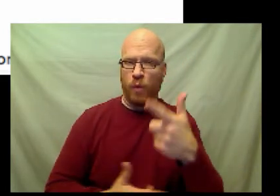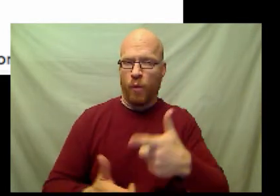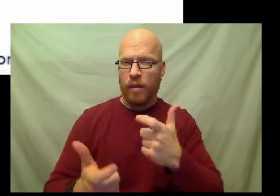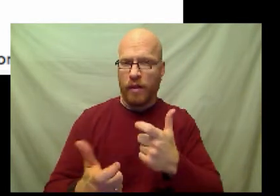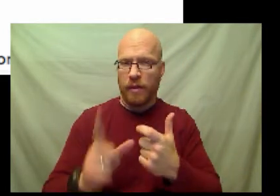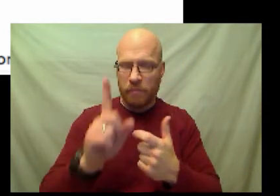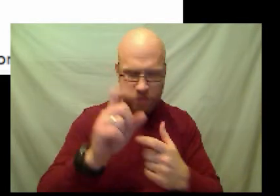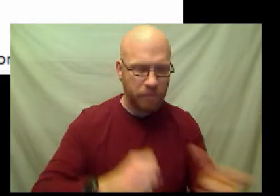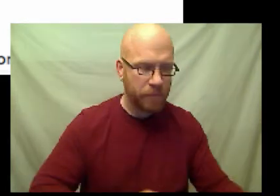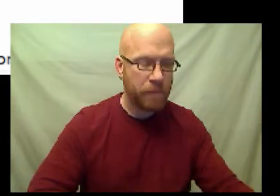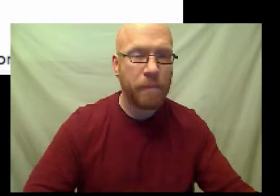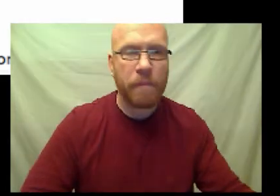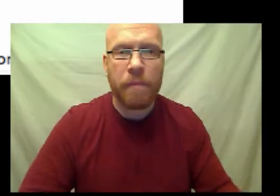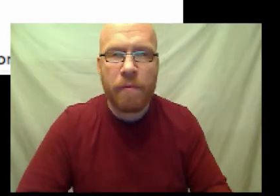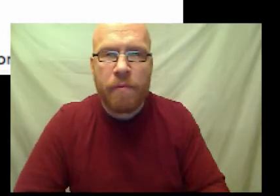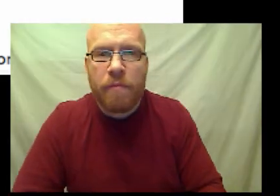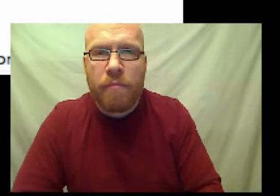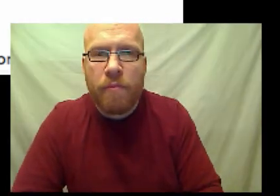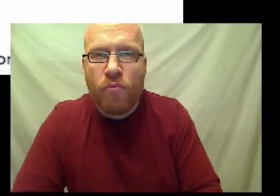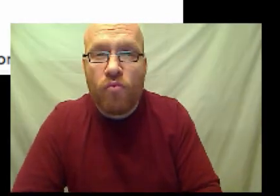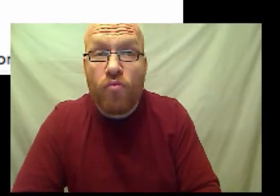the other two terms -- quicker.